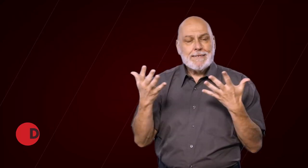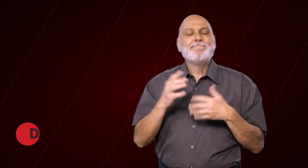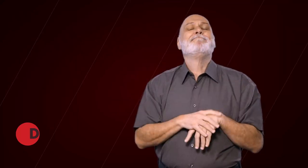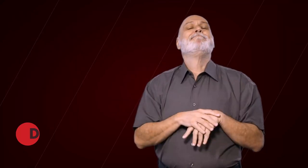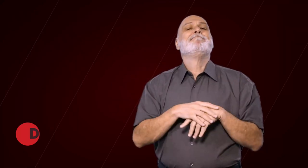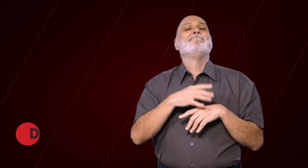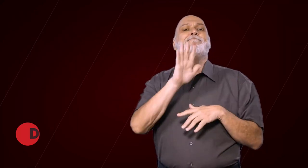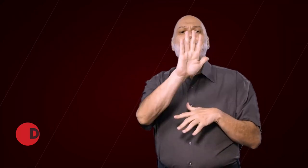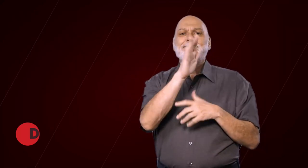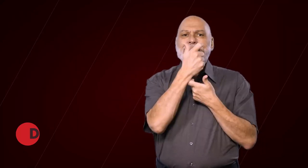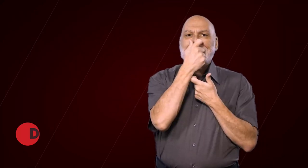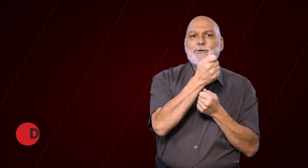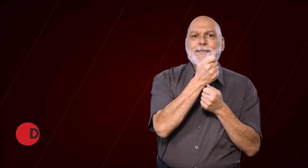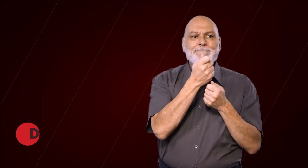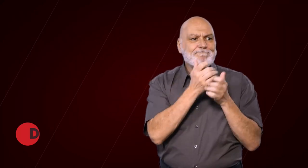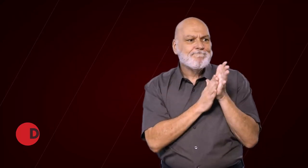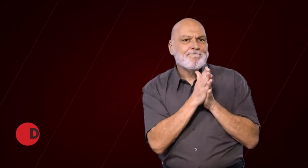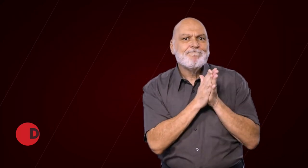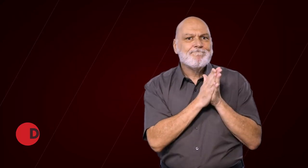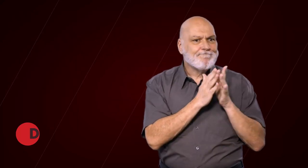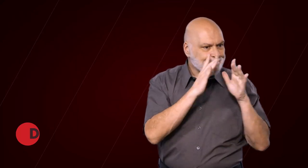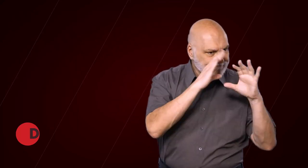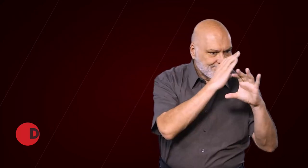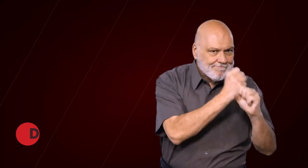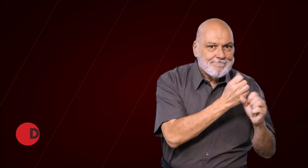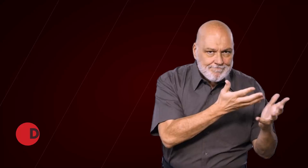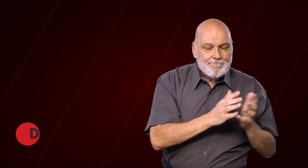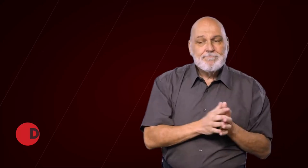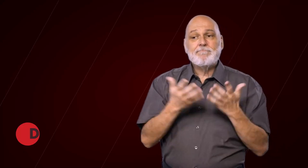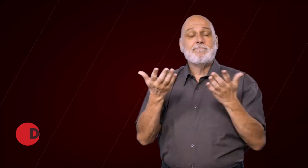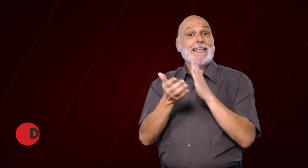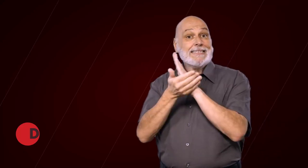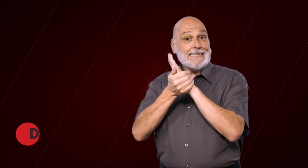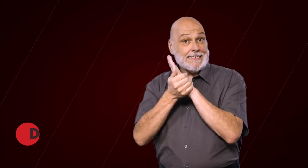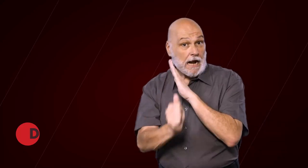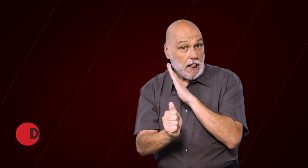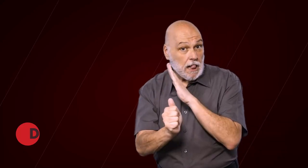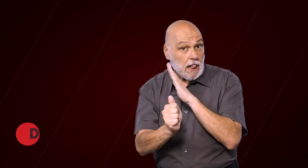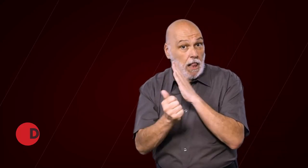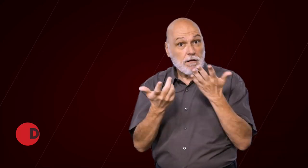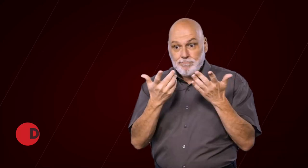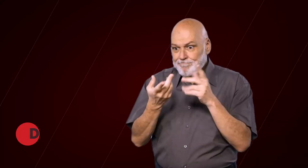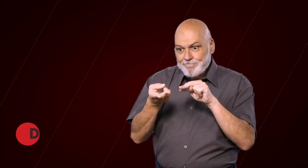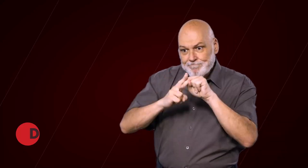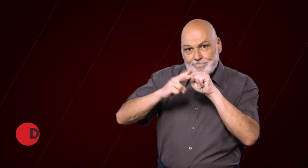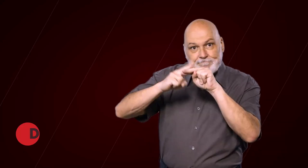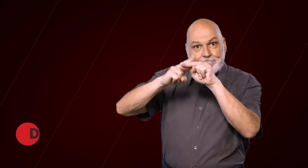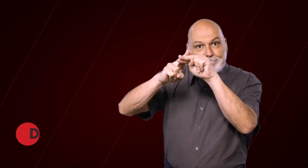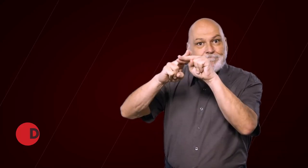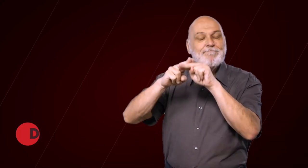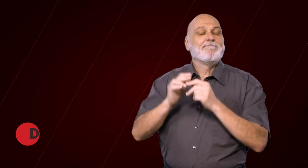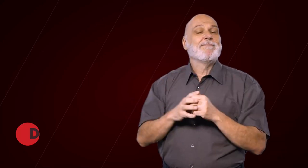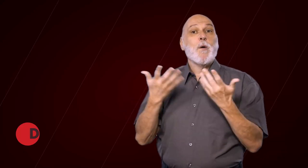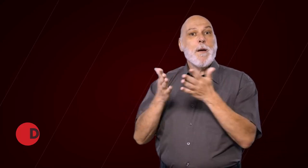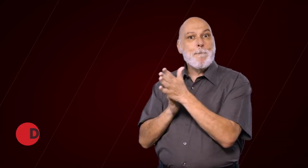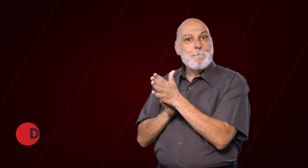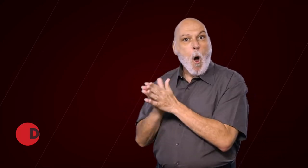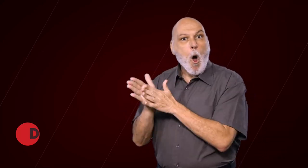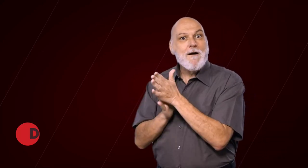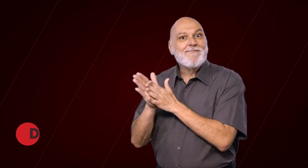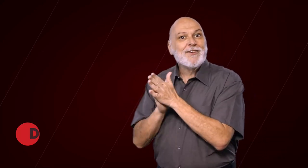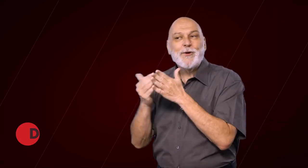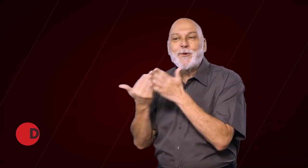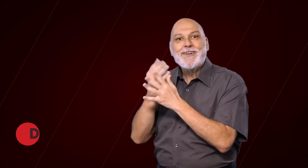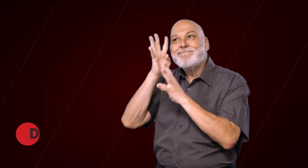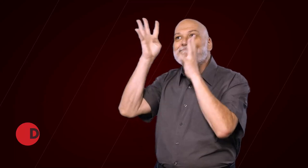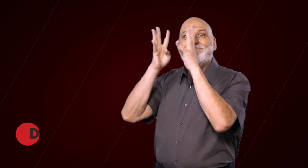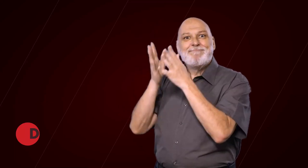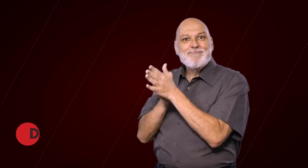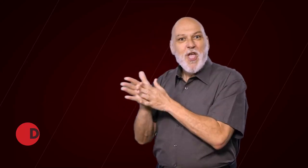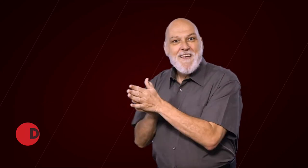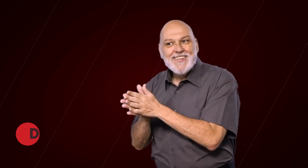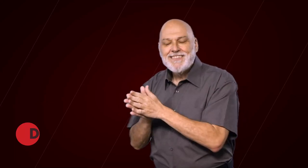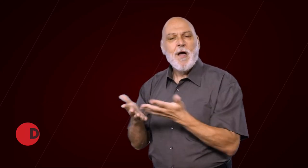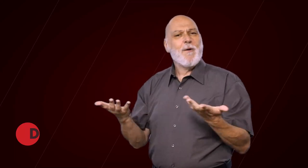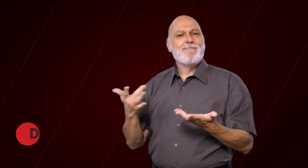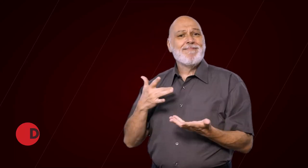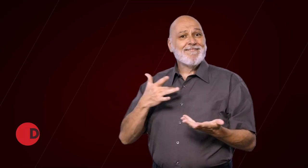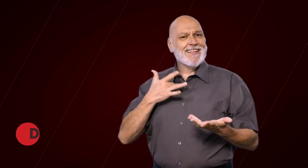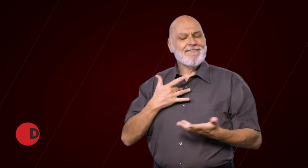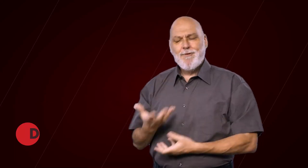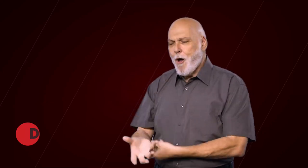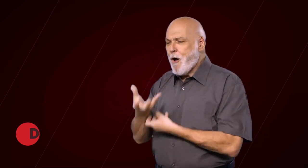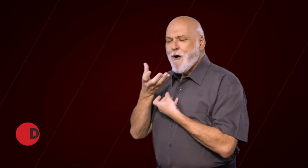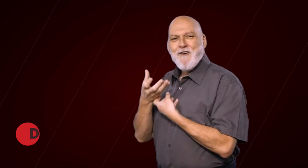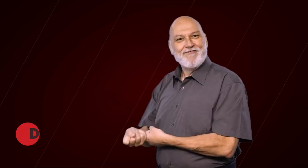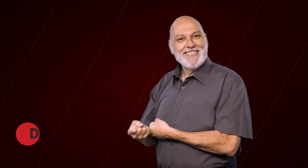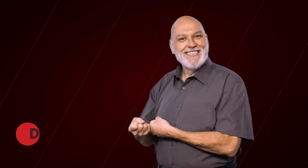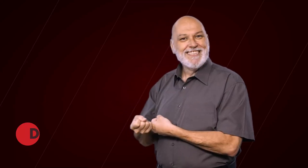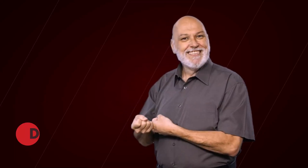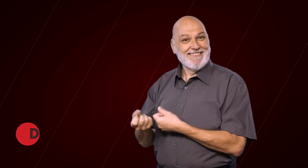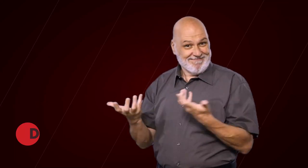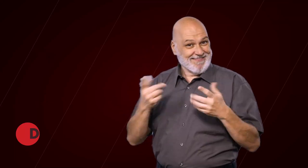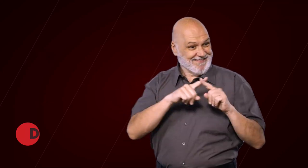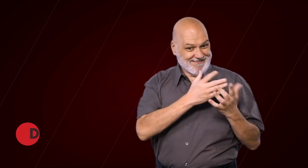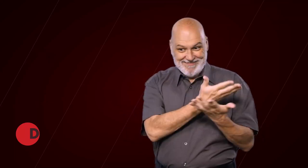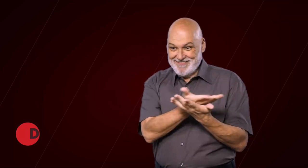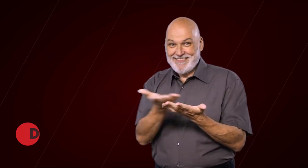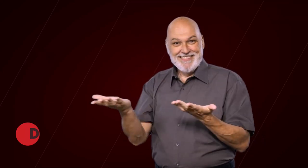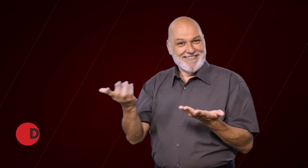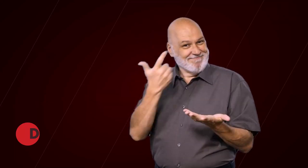your interests, your skills, your motivation, and your confidence.